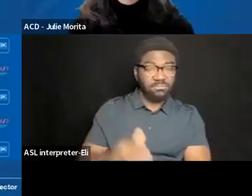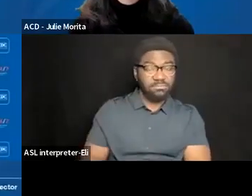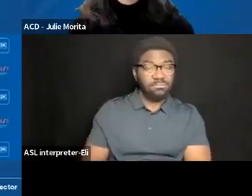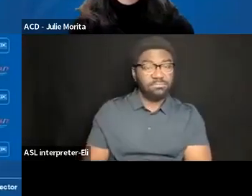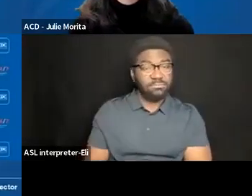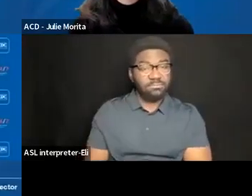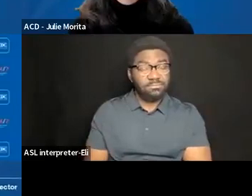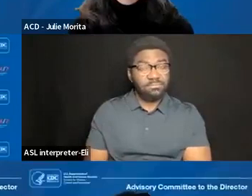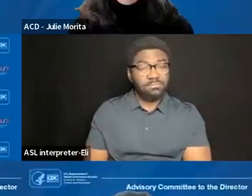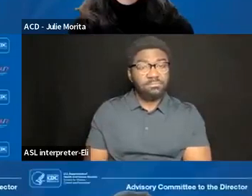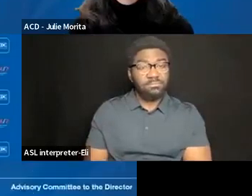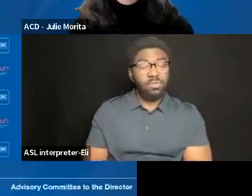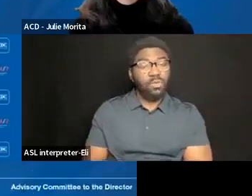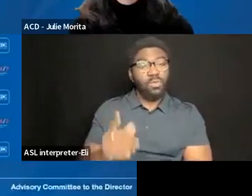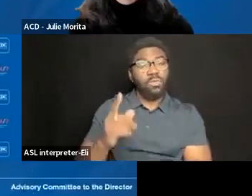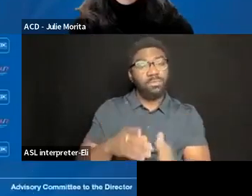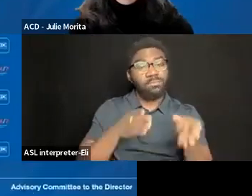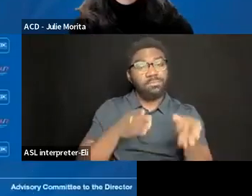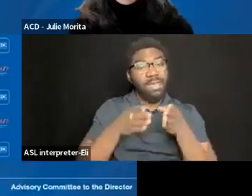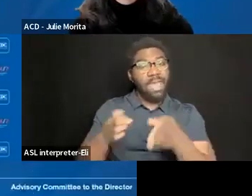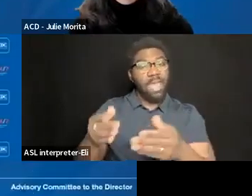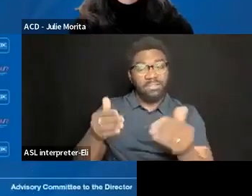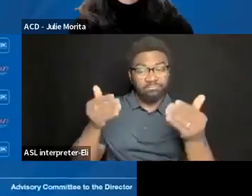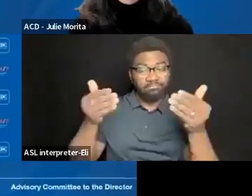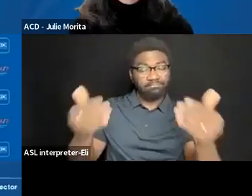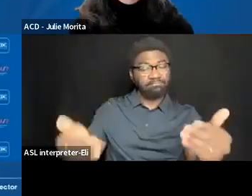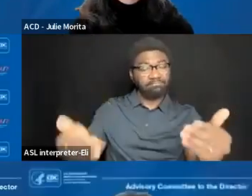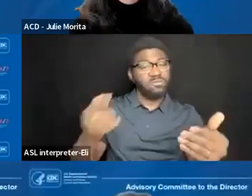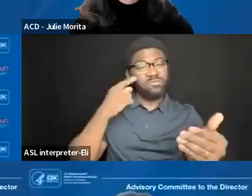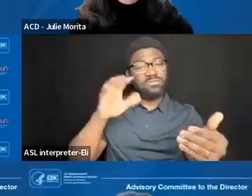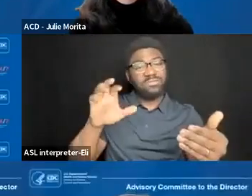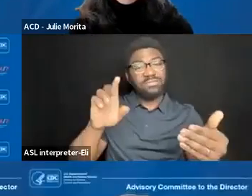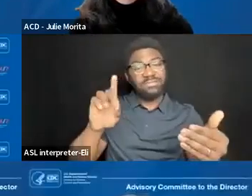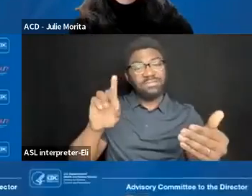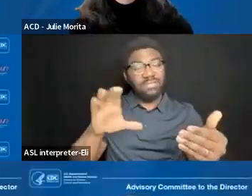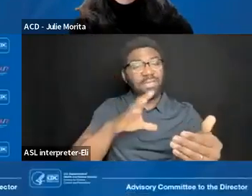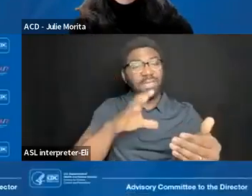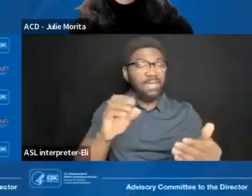for CDC and the path forward for the Data and Surveillance Workgroup. The floor is open.